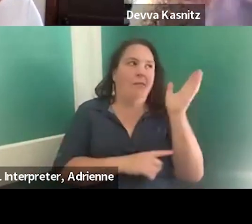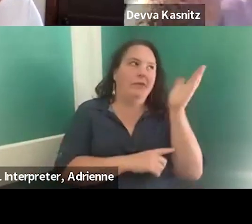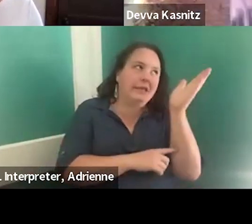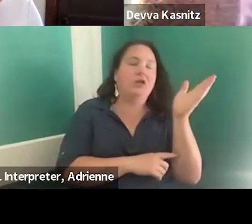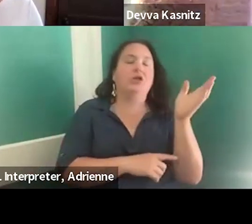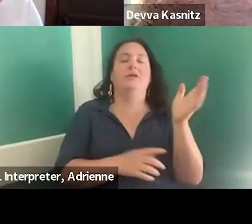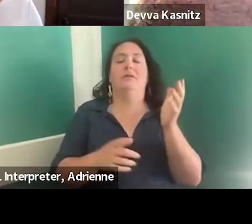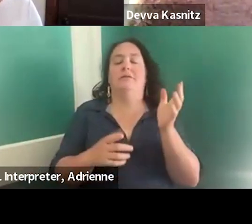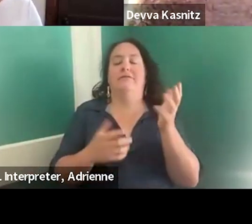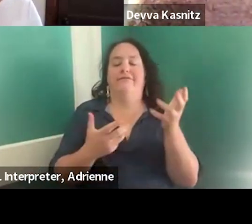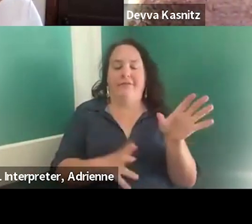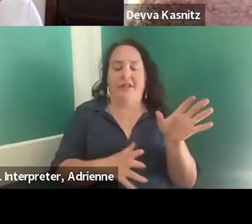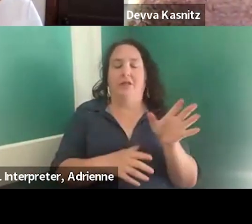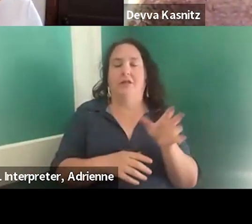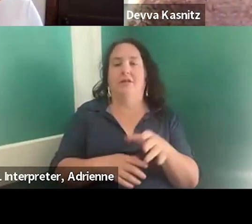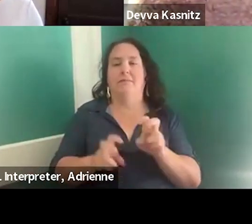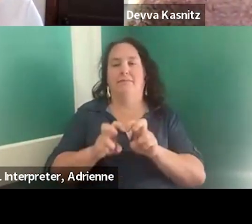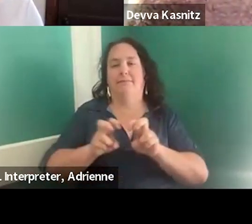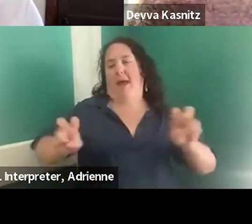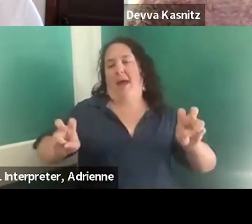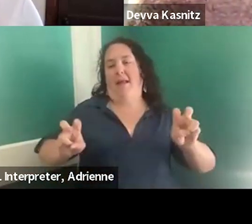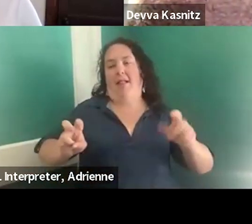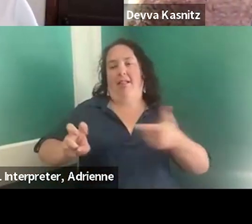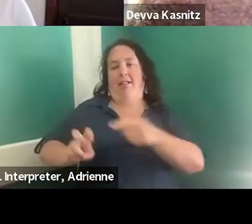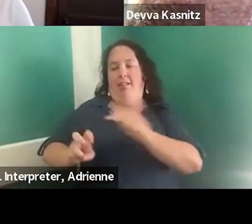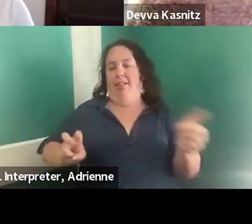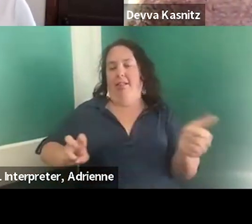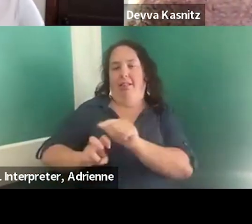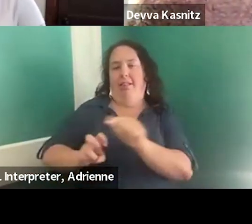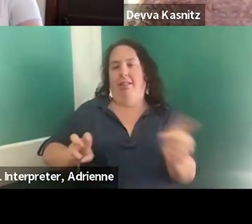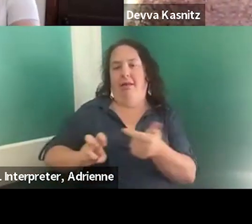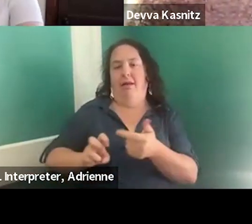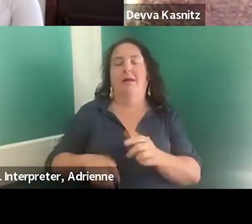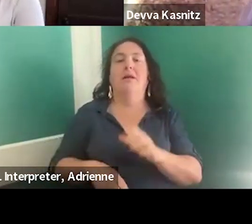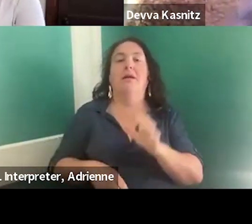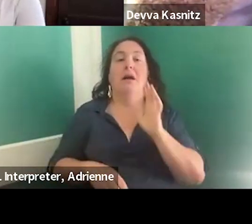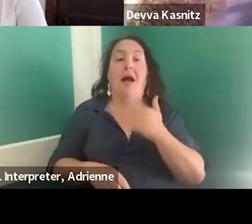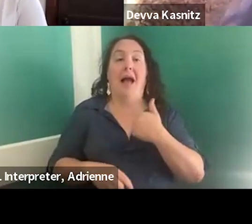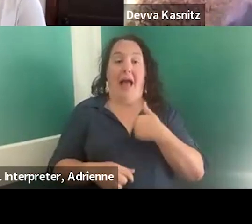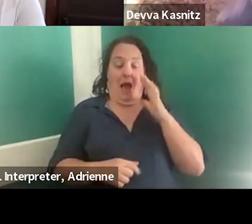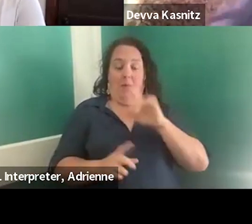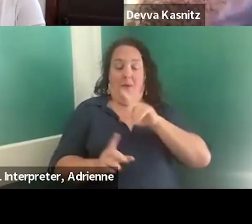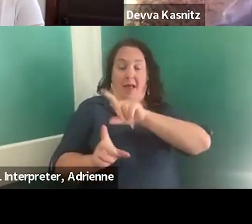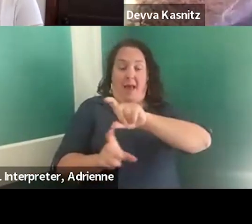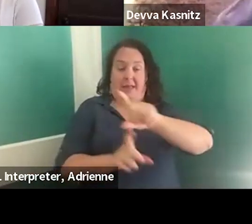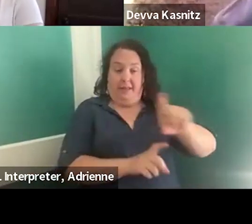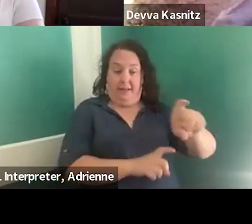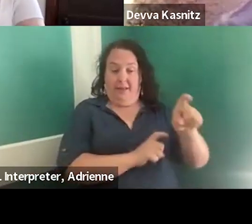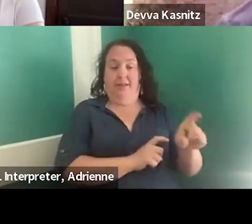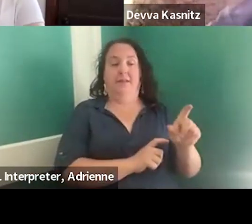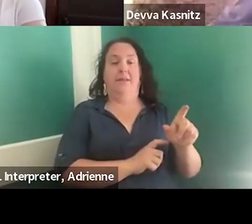We have a mix of questions here. And we're going to start out with a question for each person--